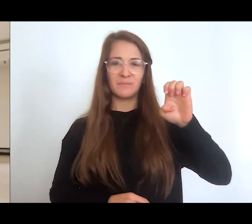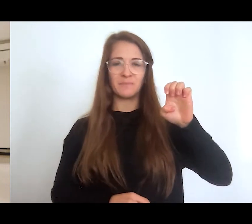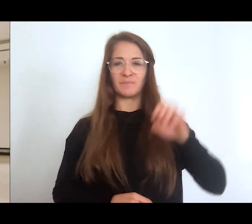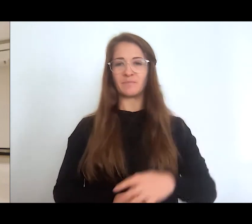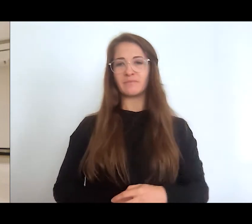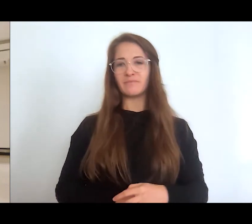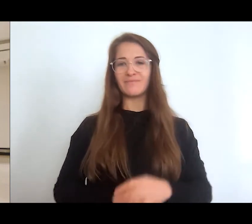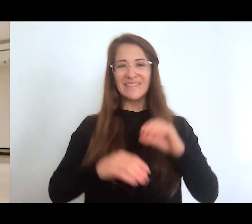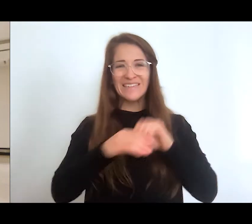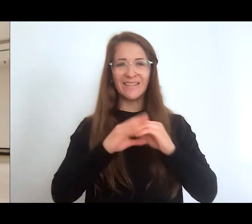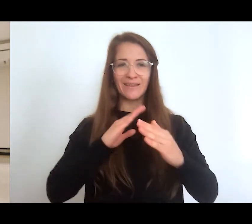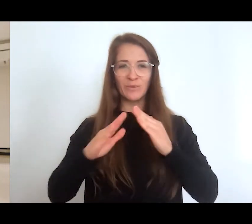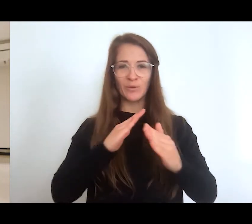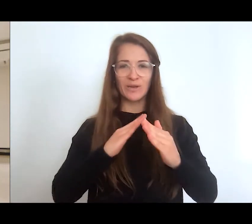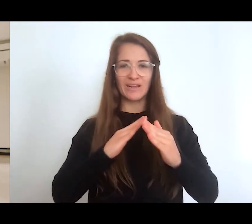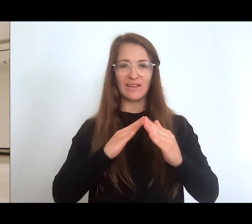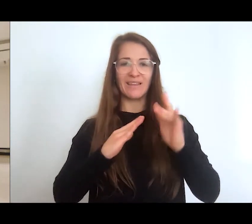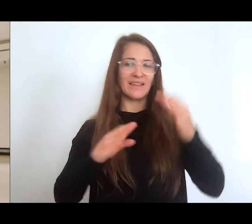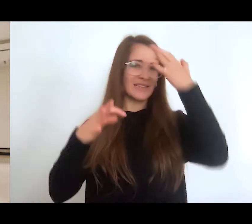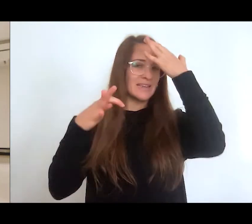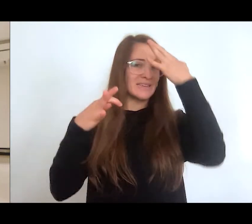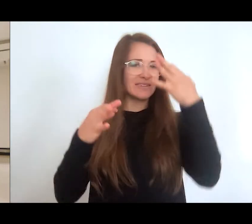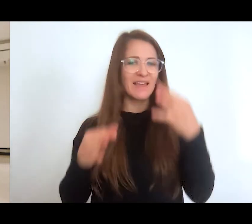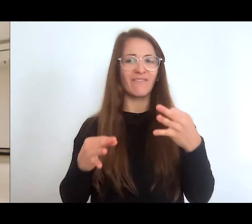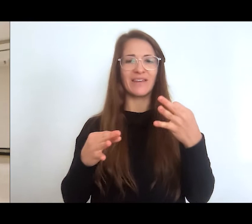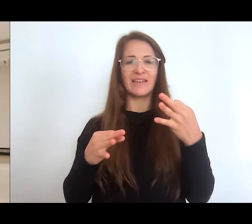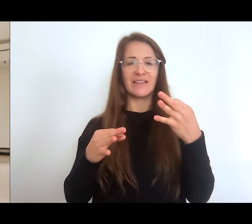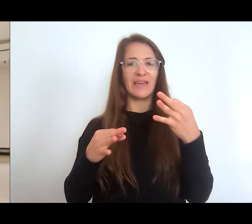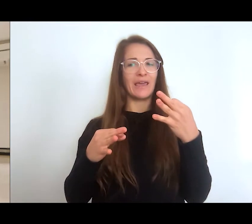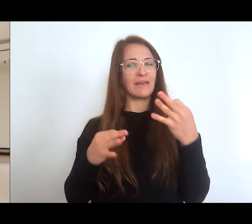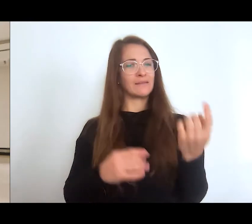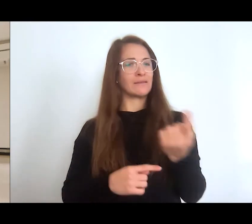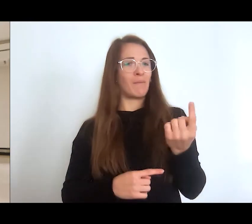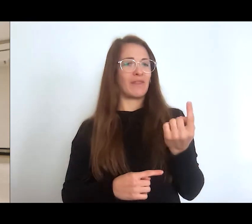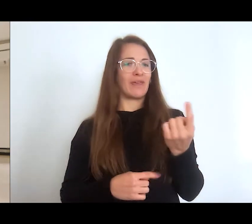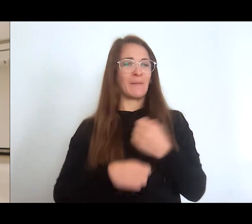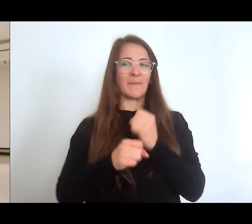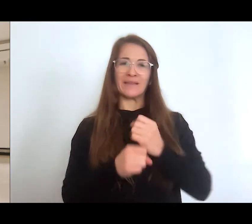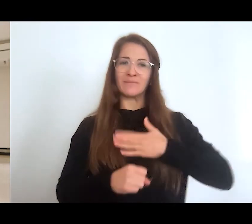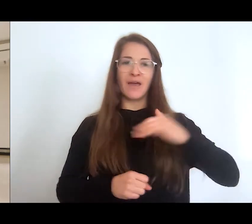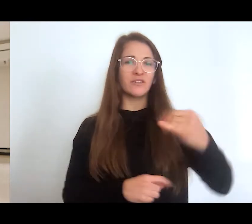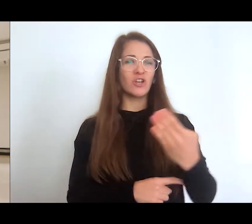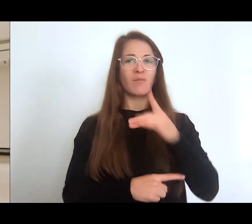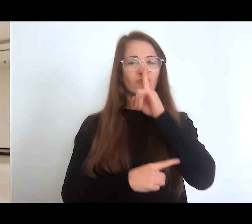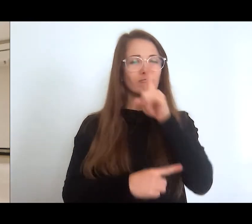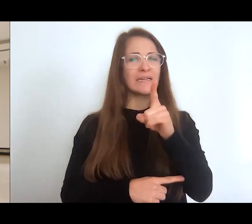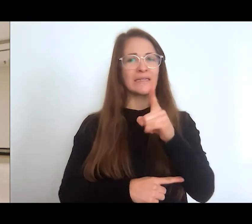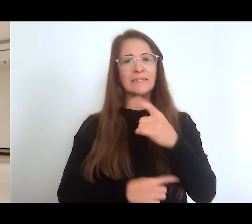SPACE IN OUR COMMUNITY IS DEFINITELY THE THREAD THAT MAKES